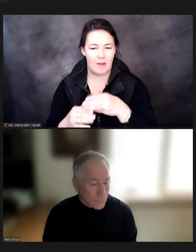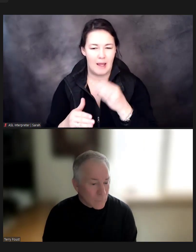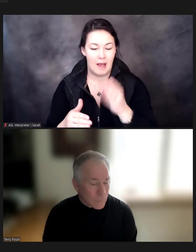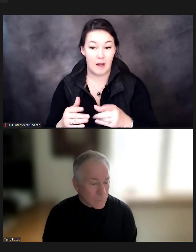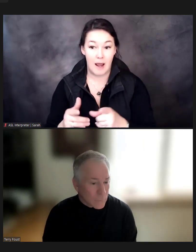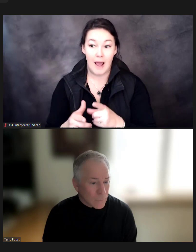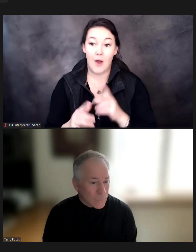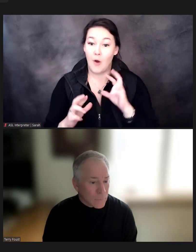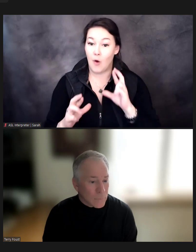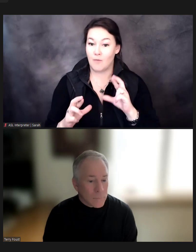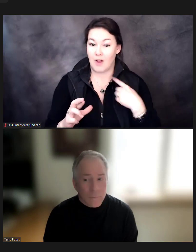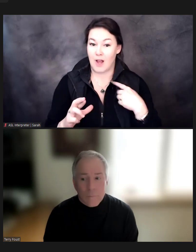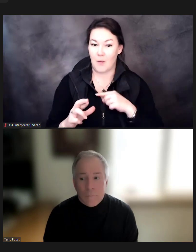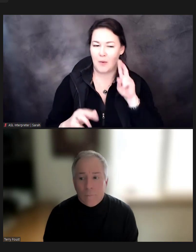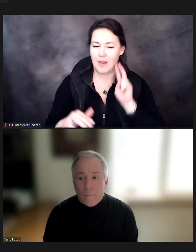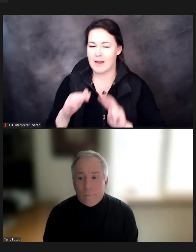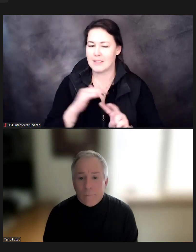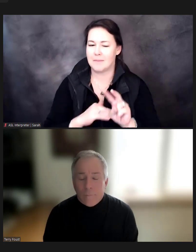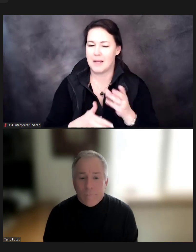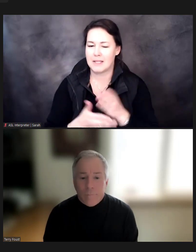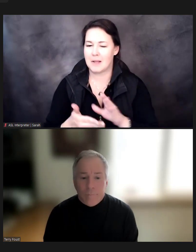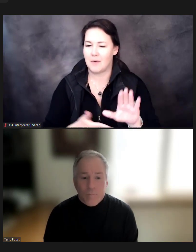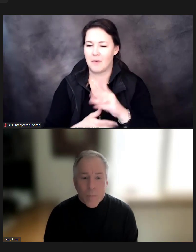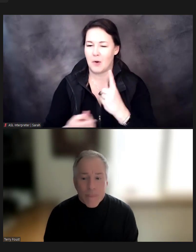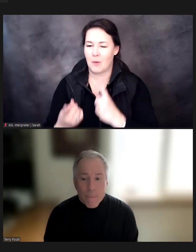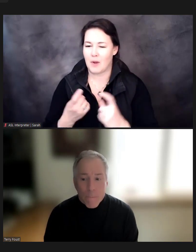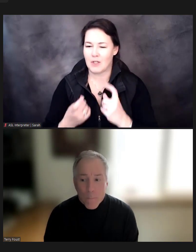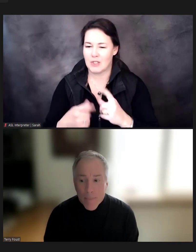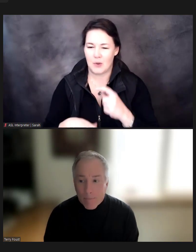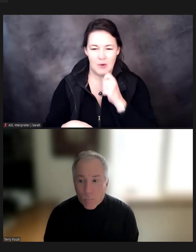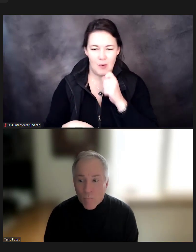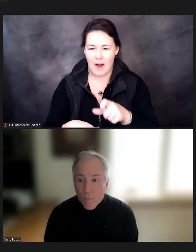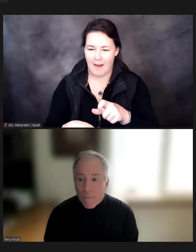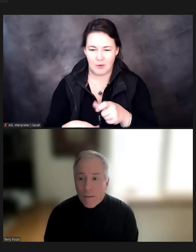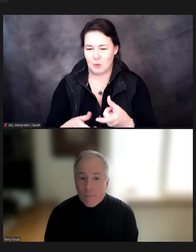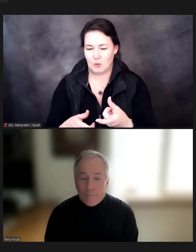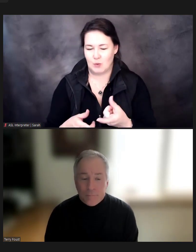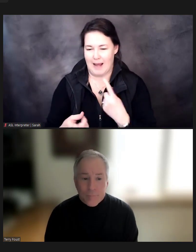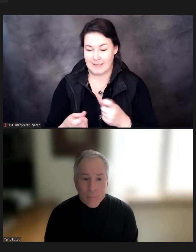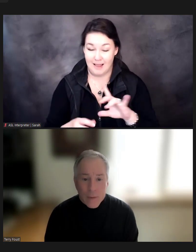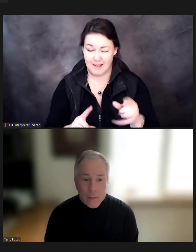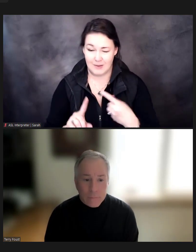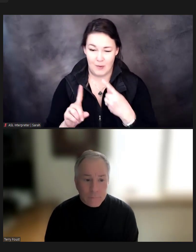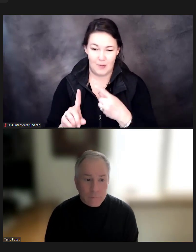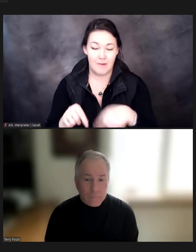anticipate some of your questions, so you won't even to ask us. That's always our goal.